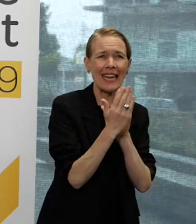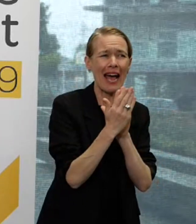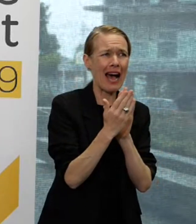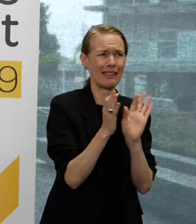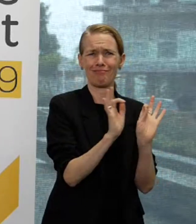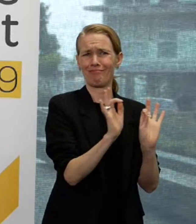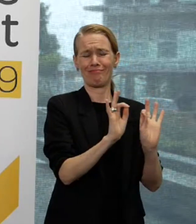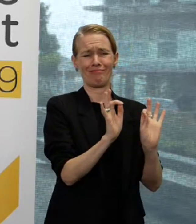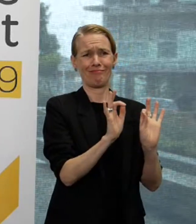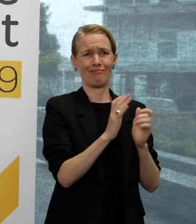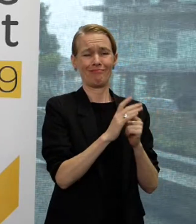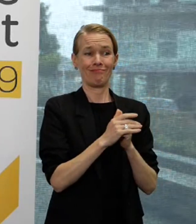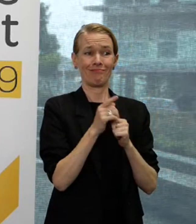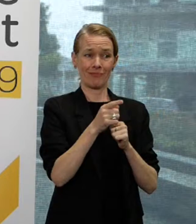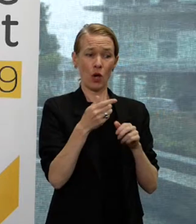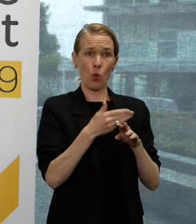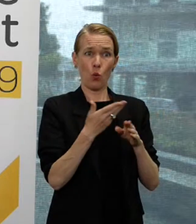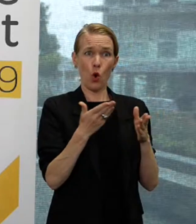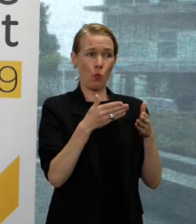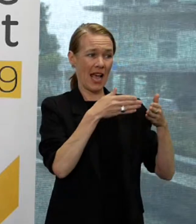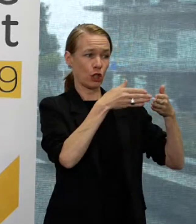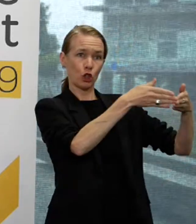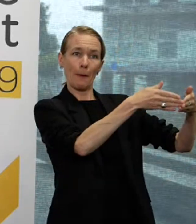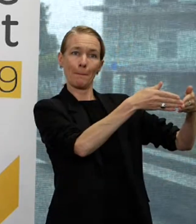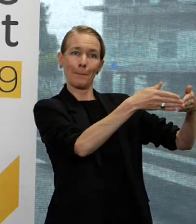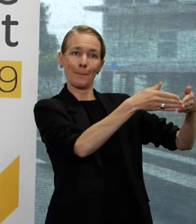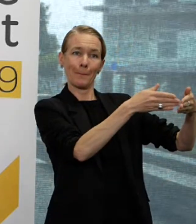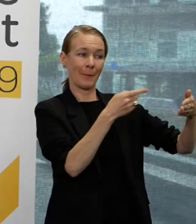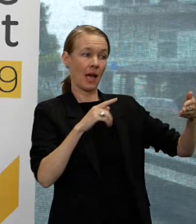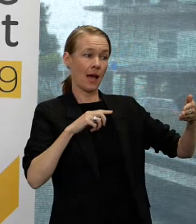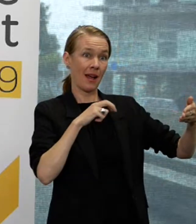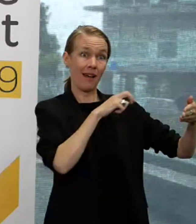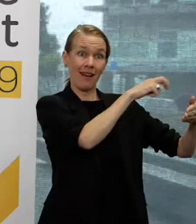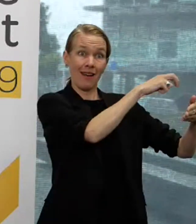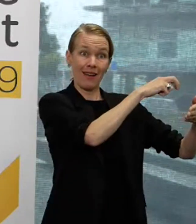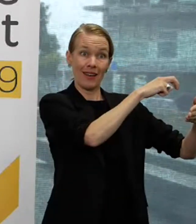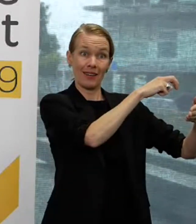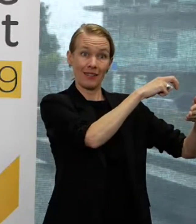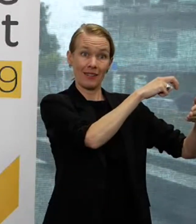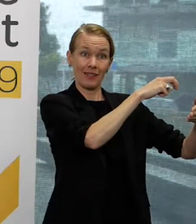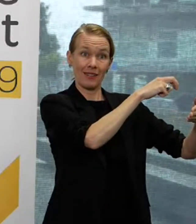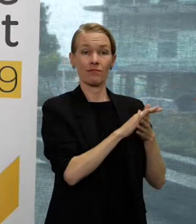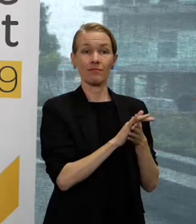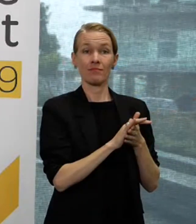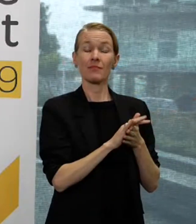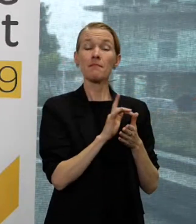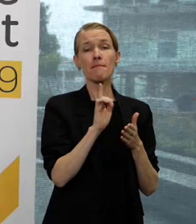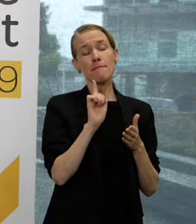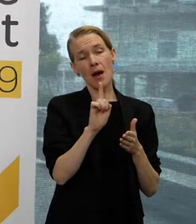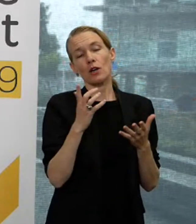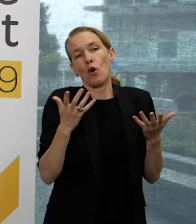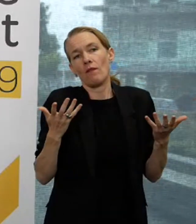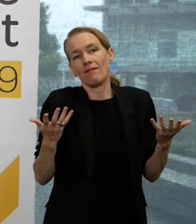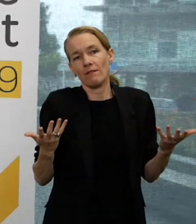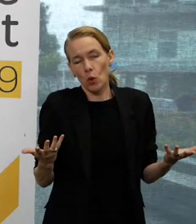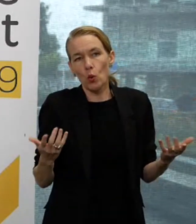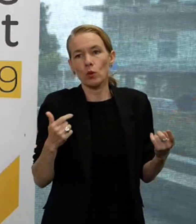His work was onboard a vessel at the ports, and about so saying, there is testing available in New